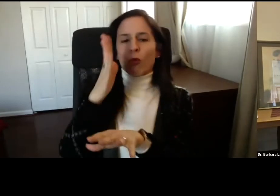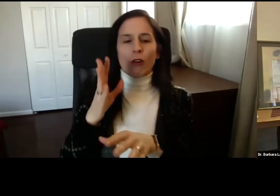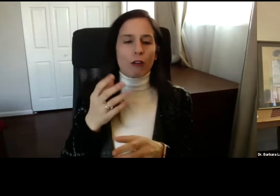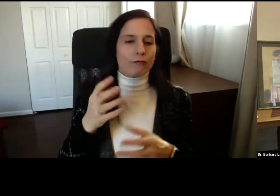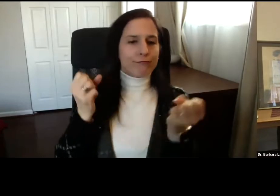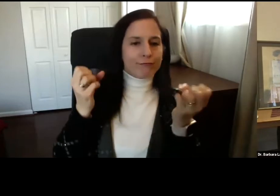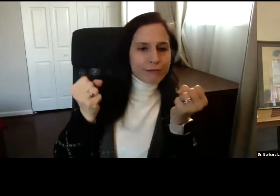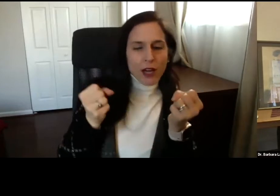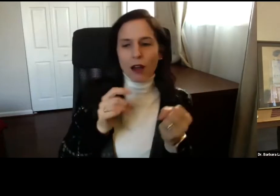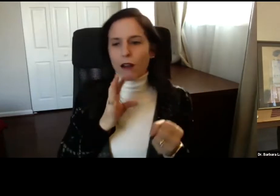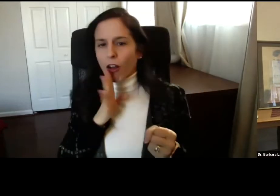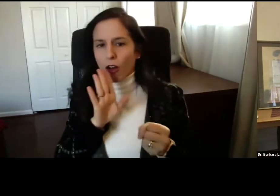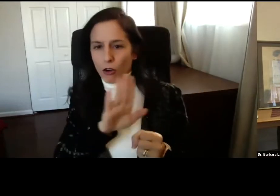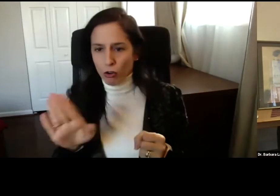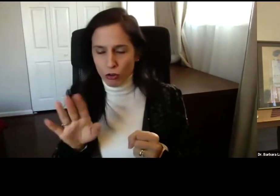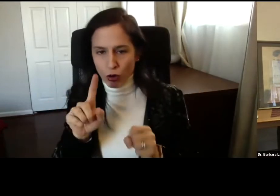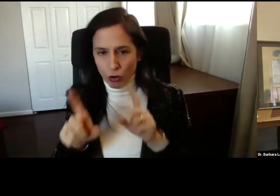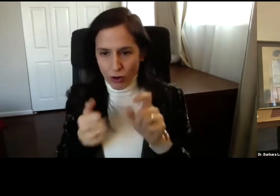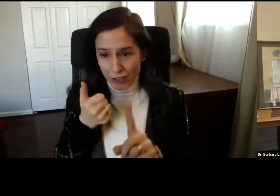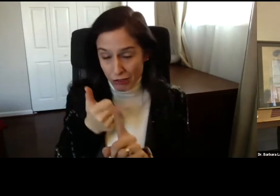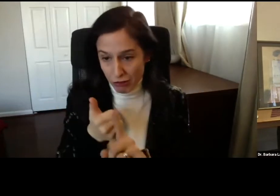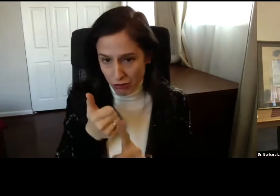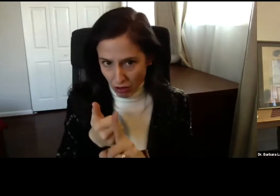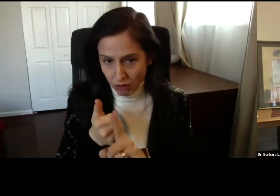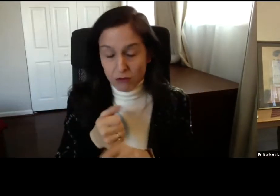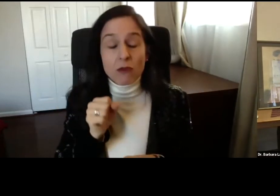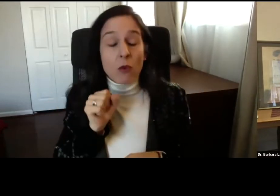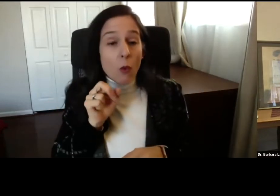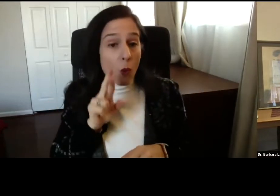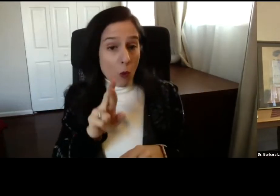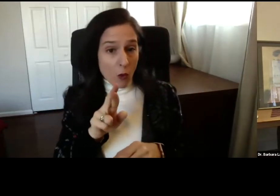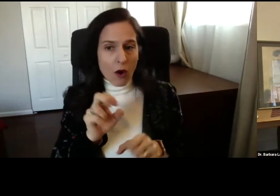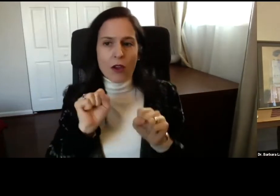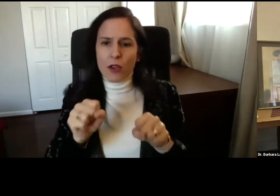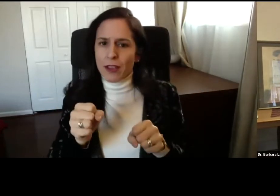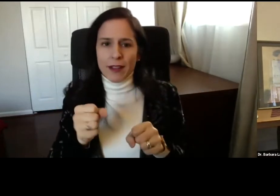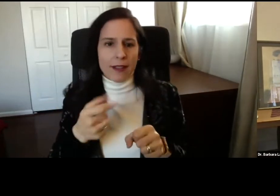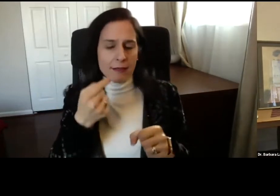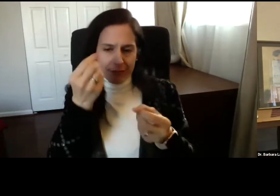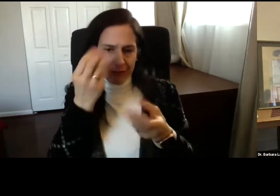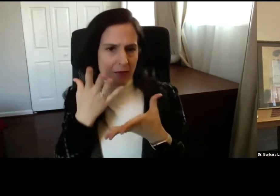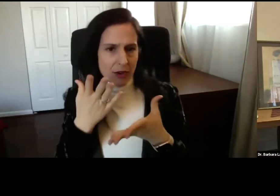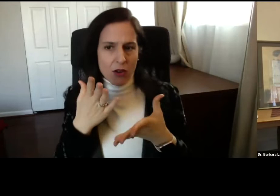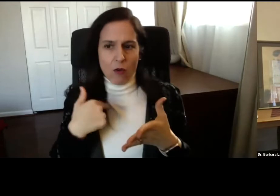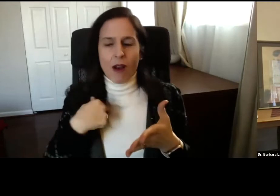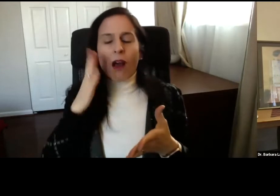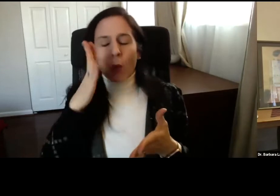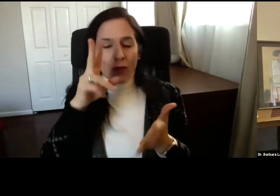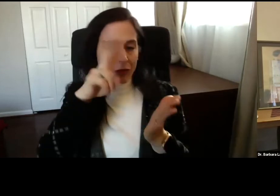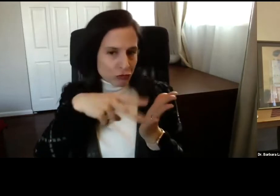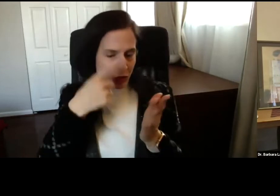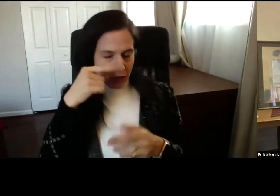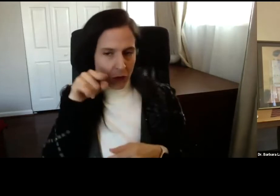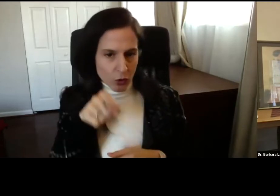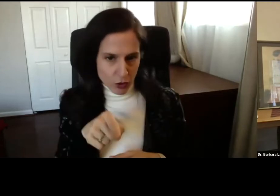and then if you want to sign your question in asl you can enter in that